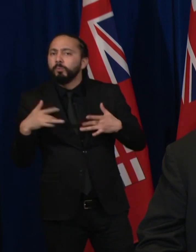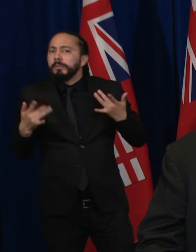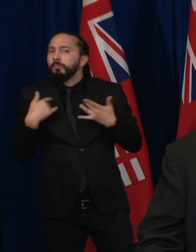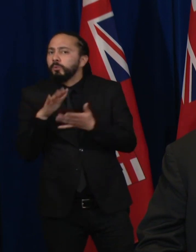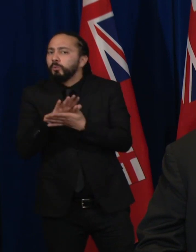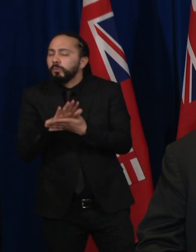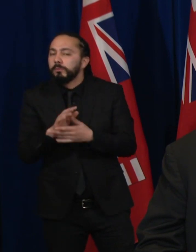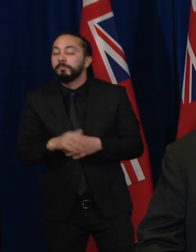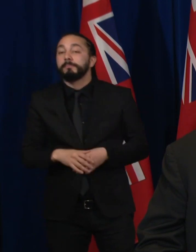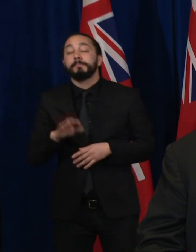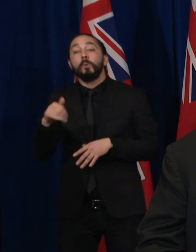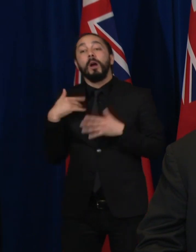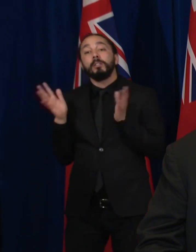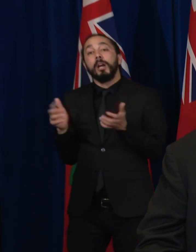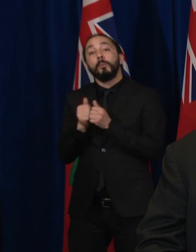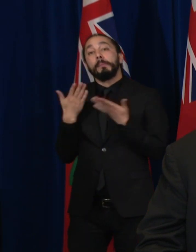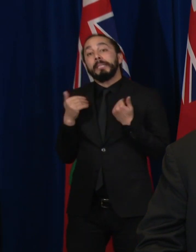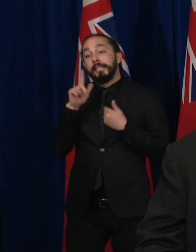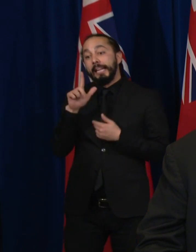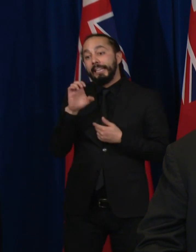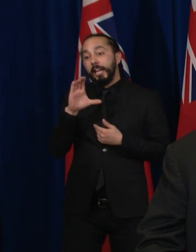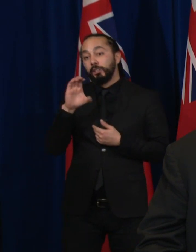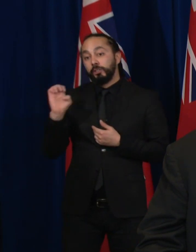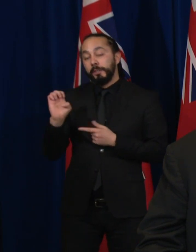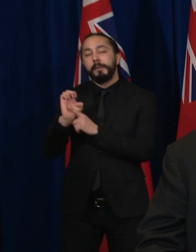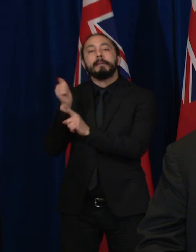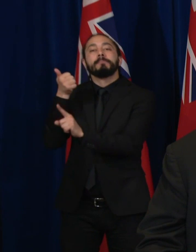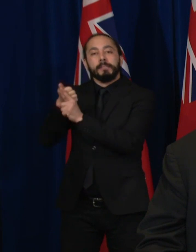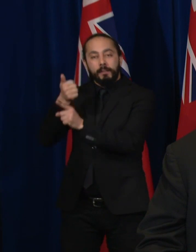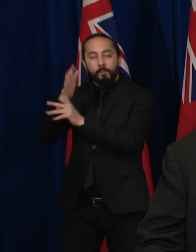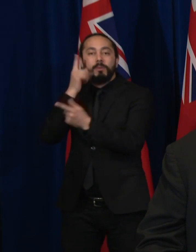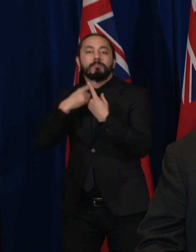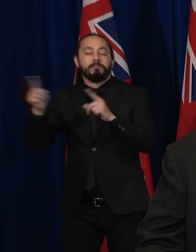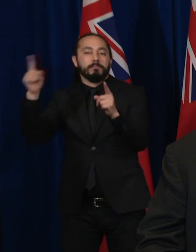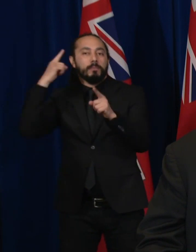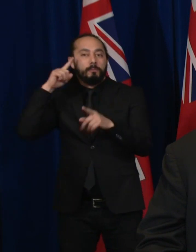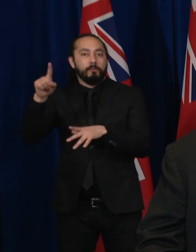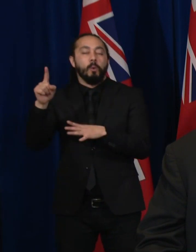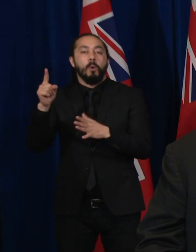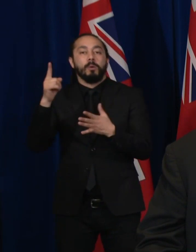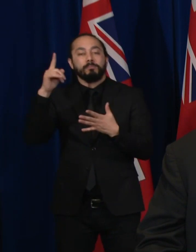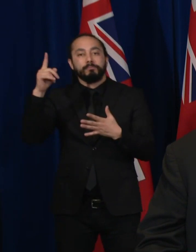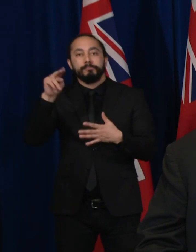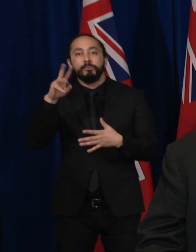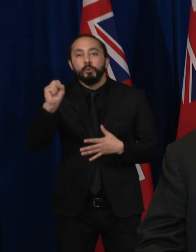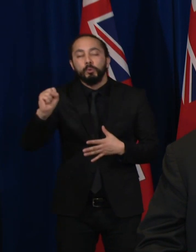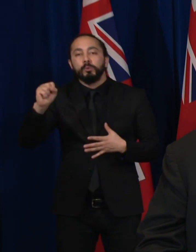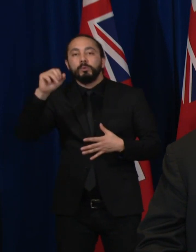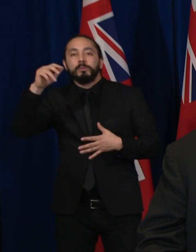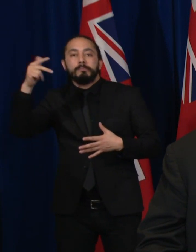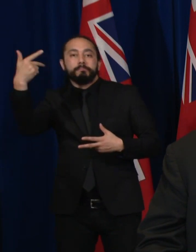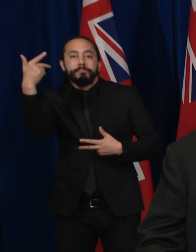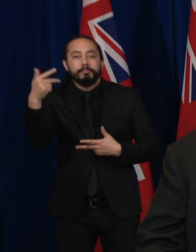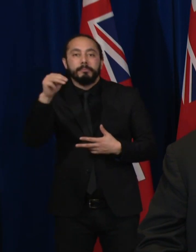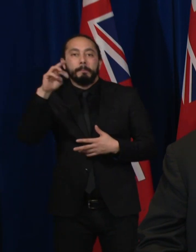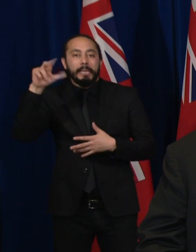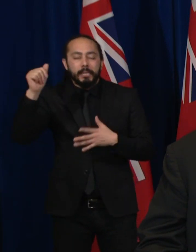he will be speaking to the media. He's making sure they have a proper plan moving forward. But the number one concern is the safety of our